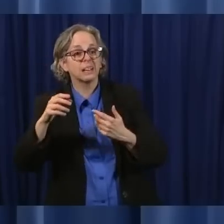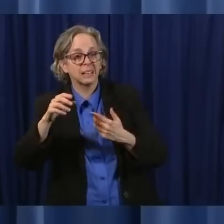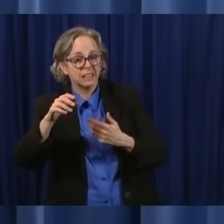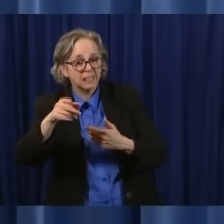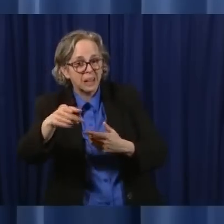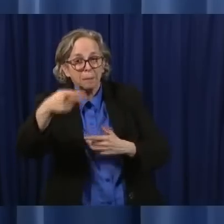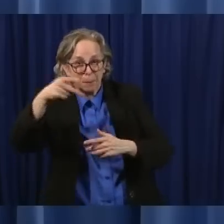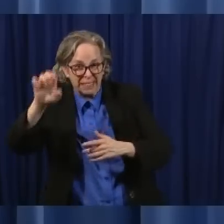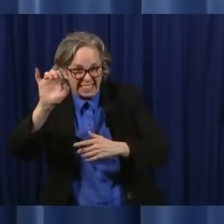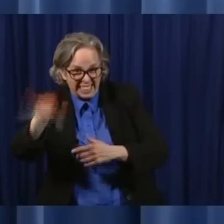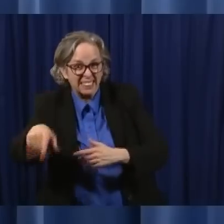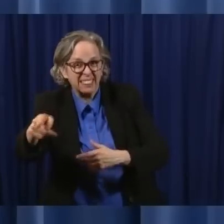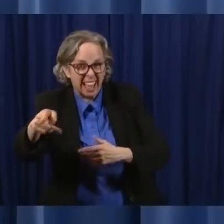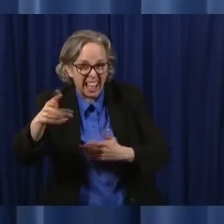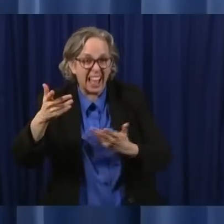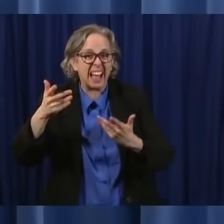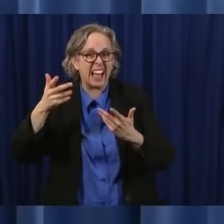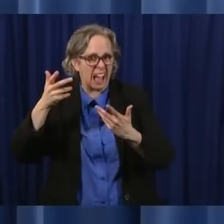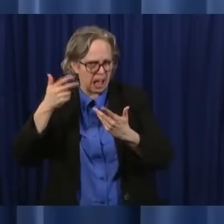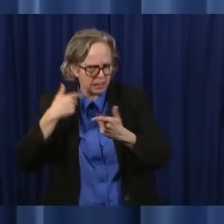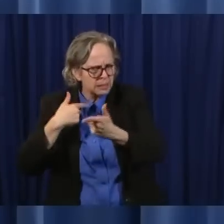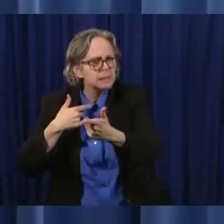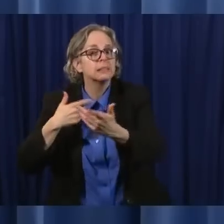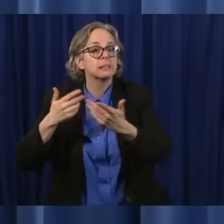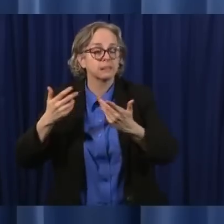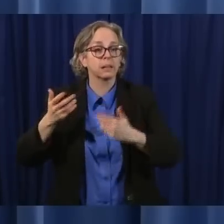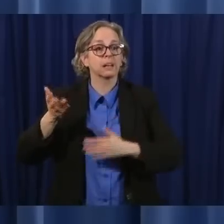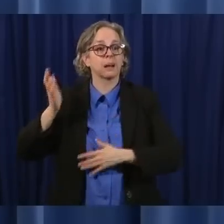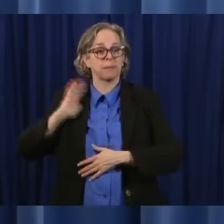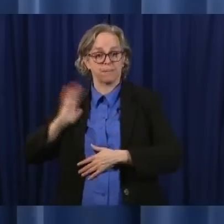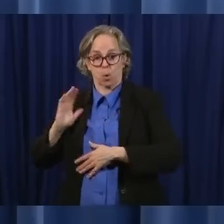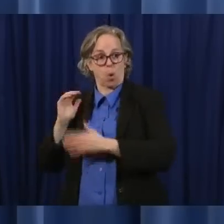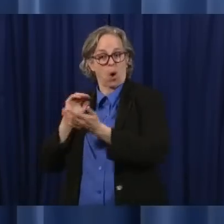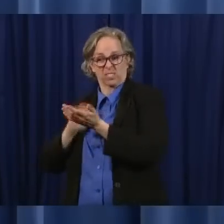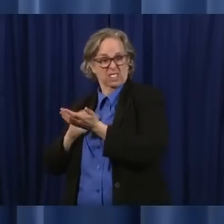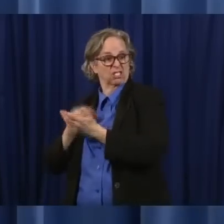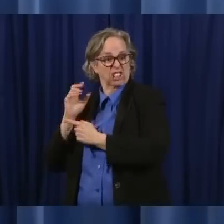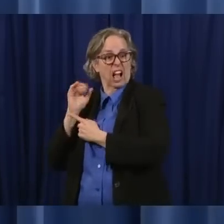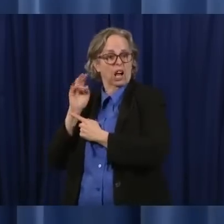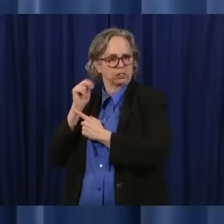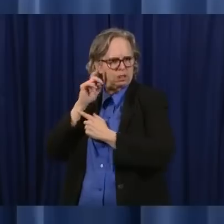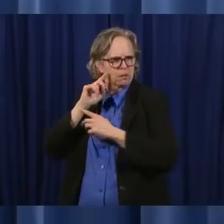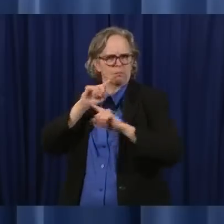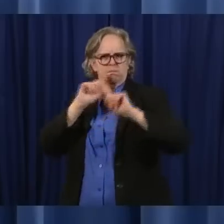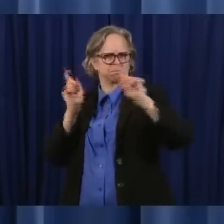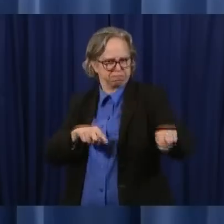AVOIDED THAT. WE STILL HAVE A CONCERN ABOUT CRITICAL PERSONAL PROTECTION EQUIPMENT.